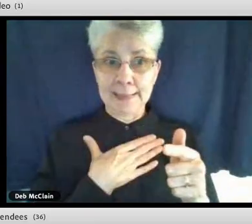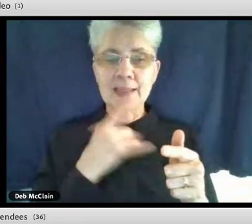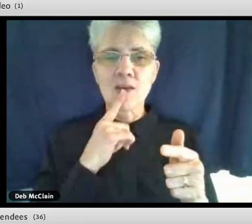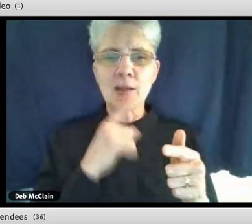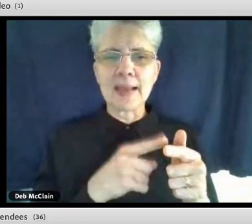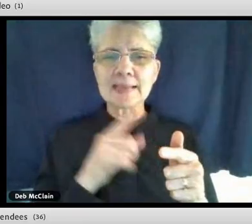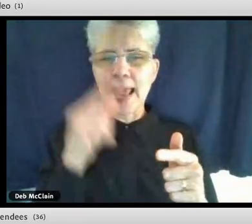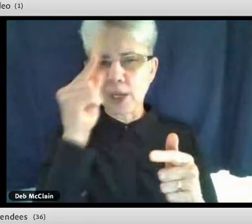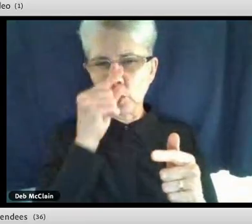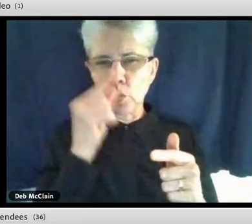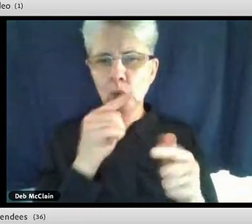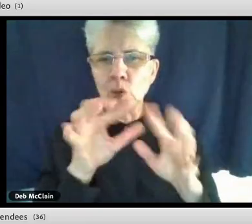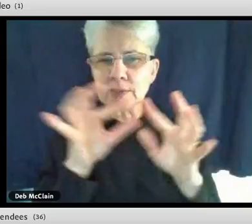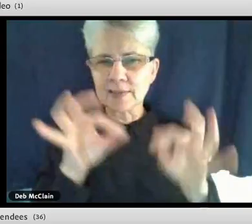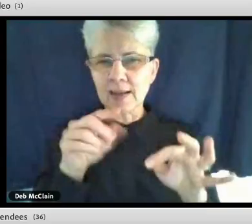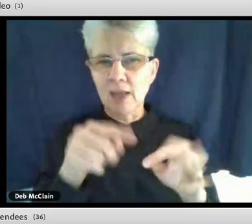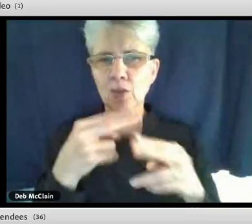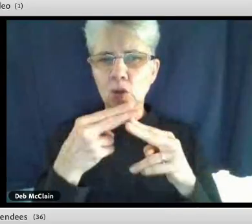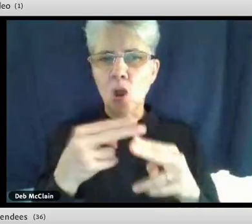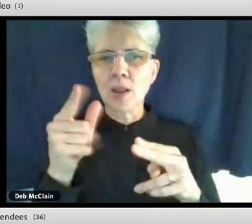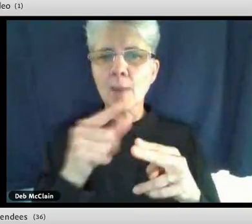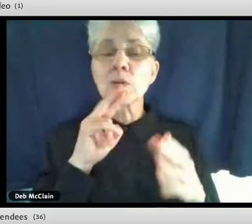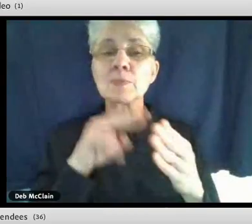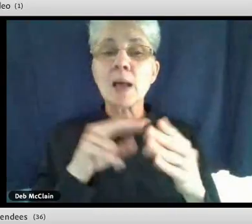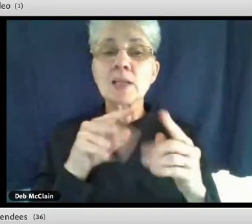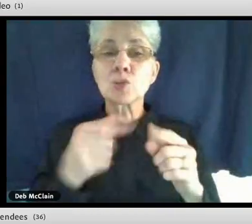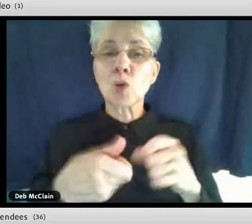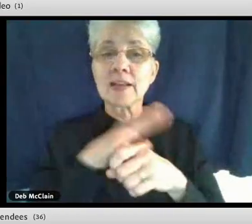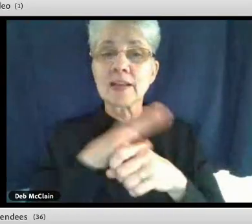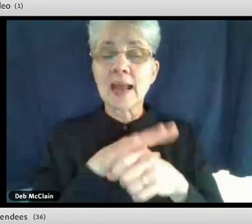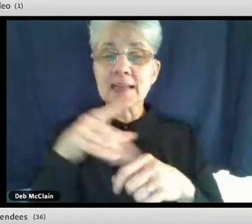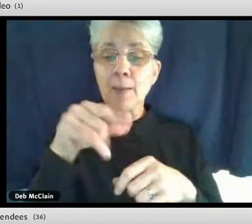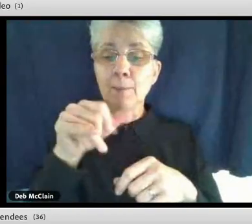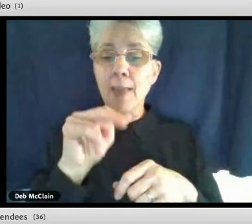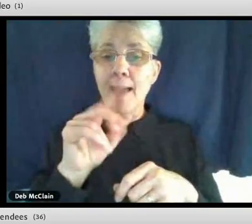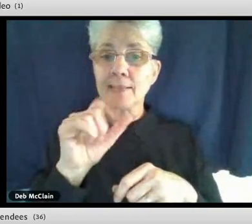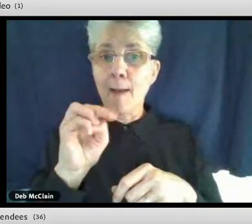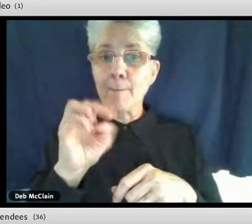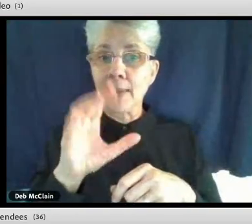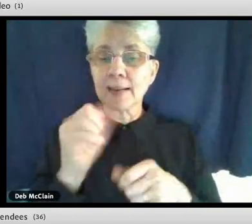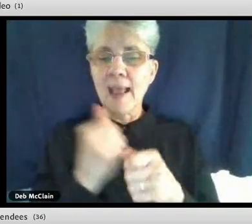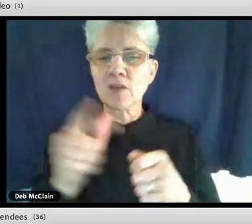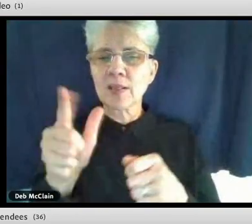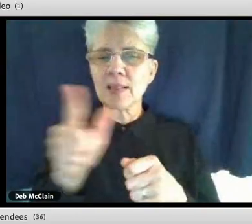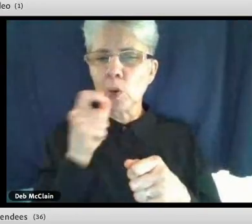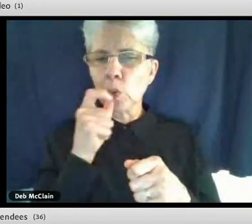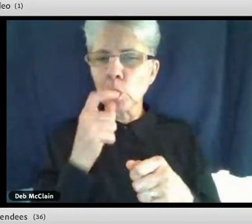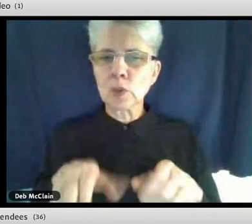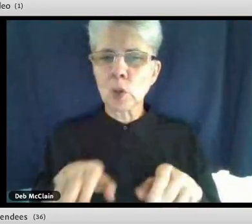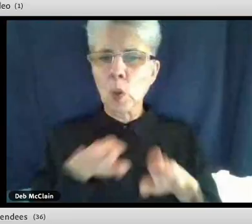and then if you would, there is a Google Doc out there called "Library Responses to the COVID-19 Pandemic,"